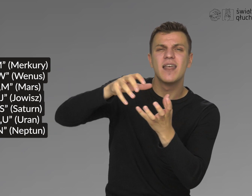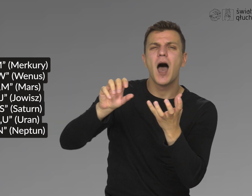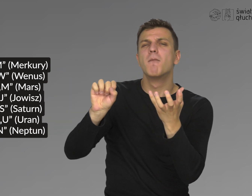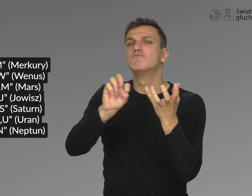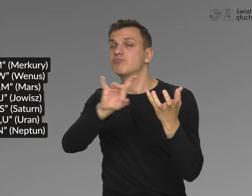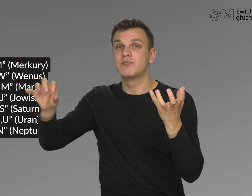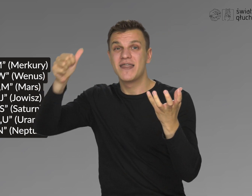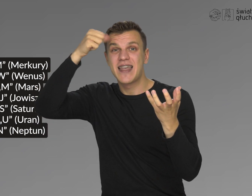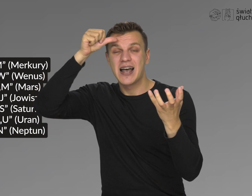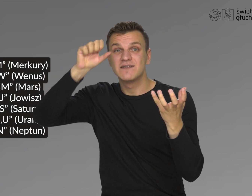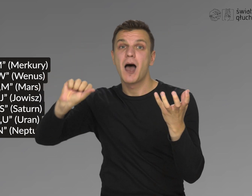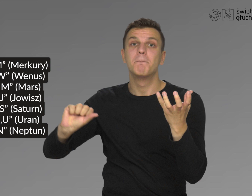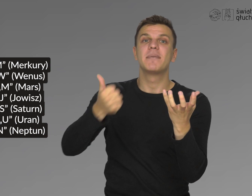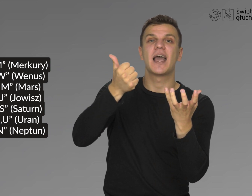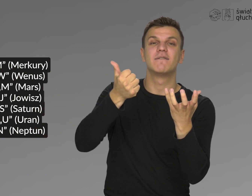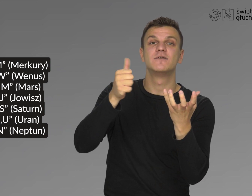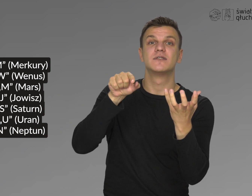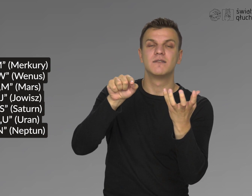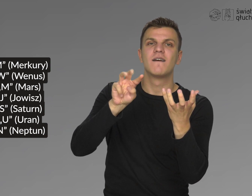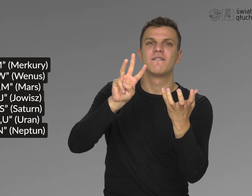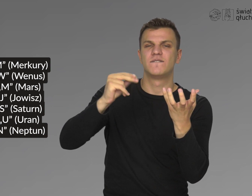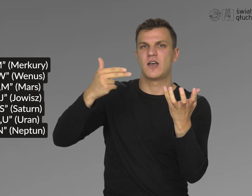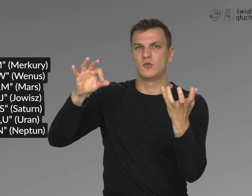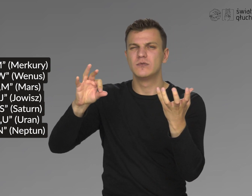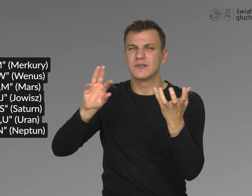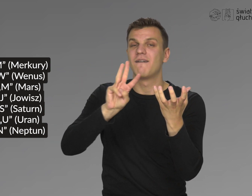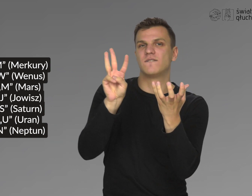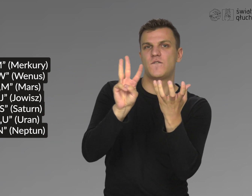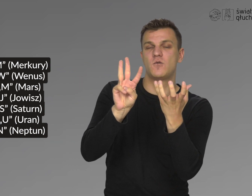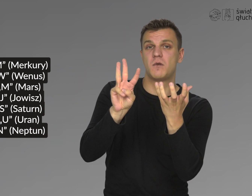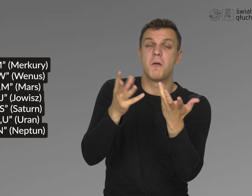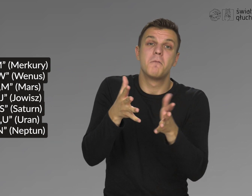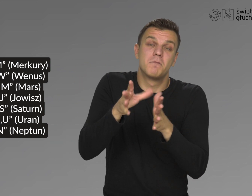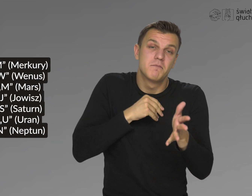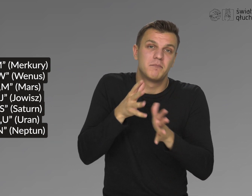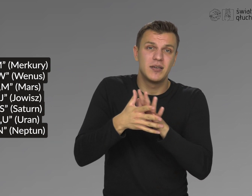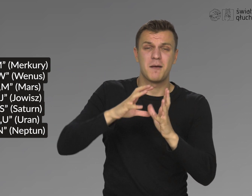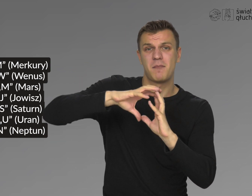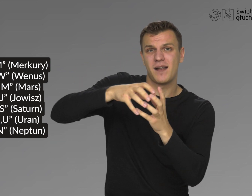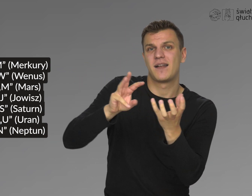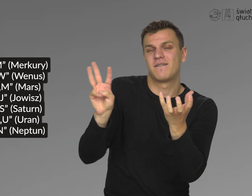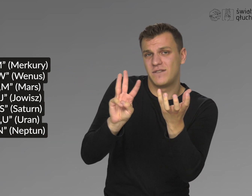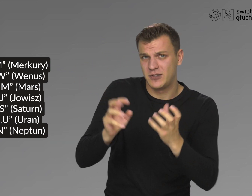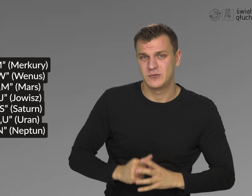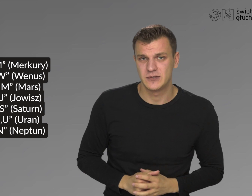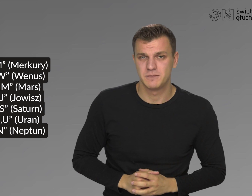and then add the first letter of its name, like PLANET + V (for Venus).